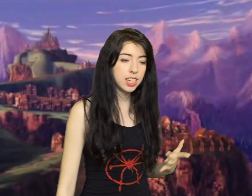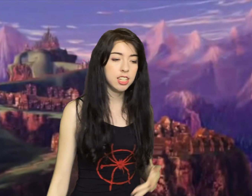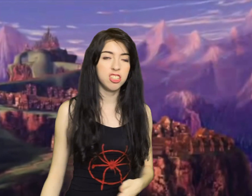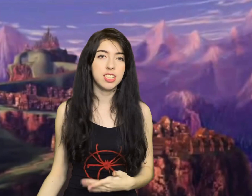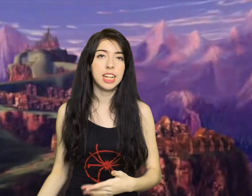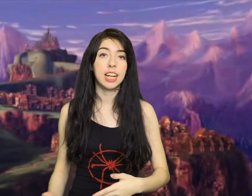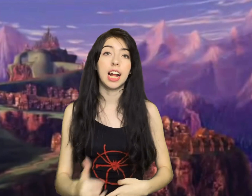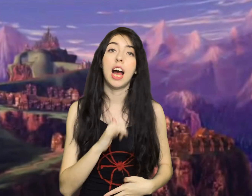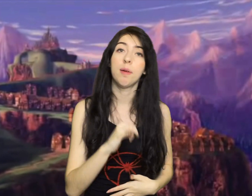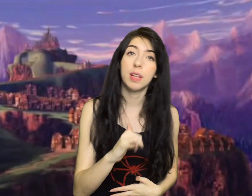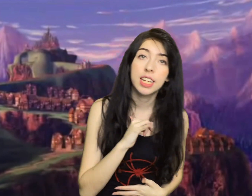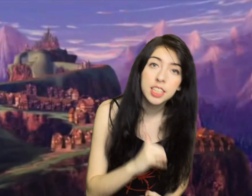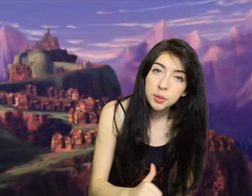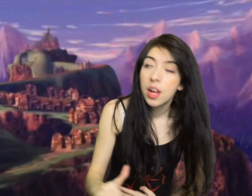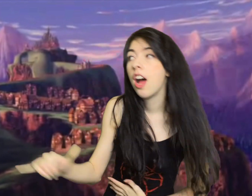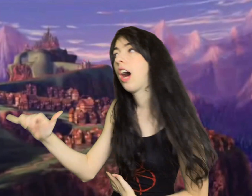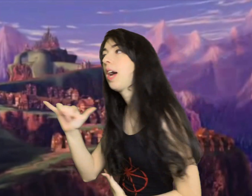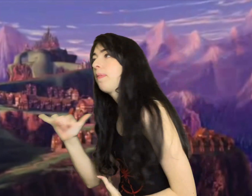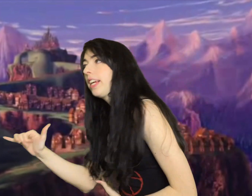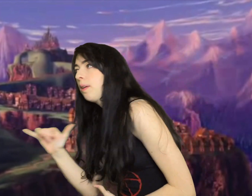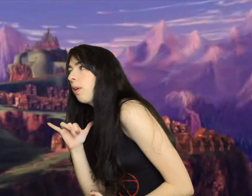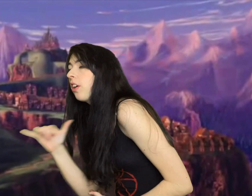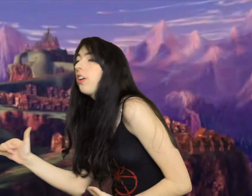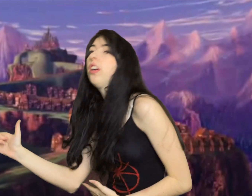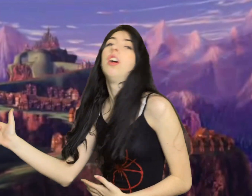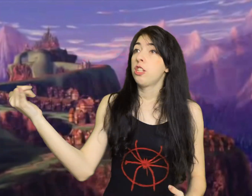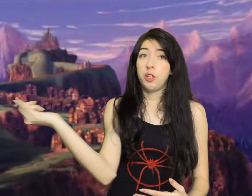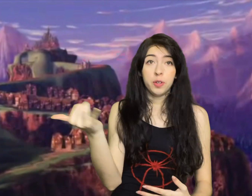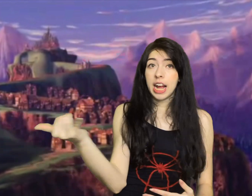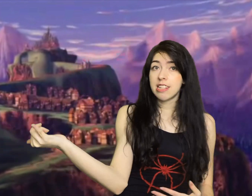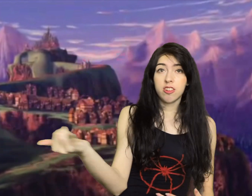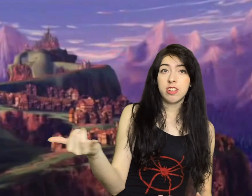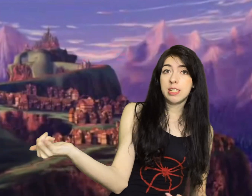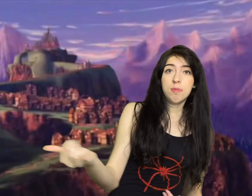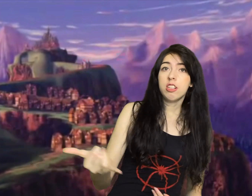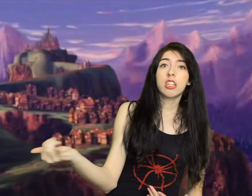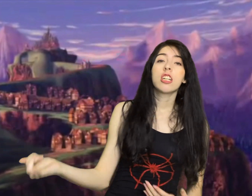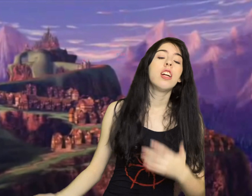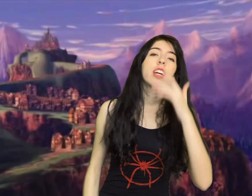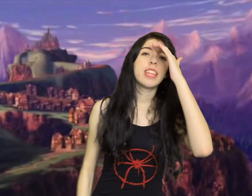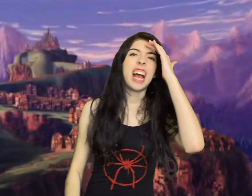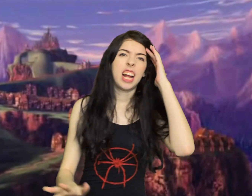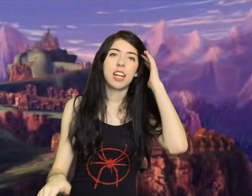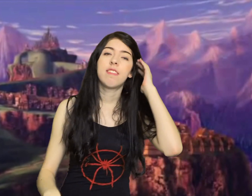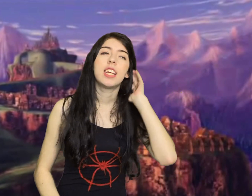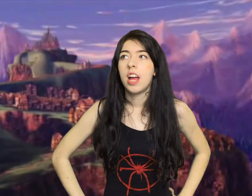it's just saying like 'i'm like you' 'i'm like him or her' 'you guys are similar 'that kind of thing